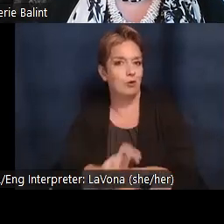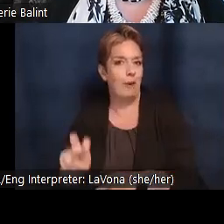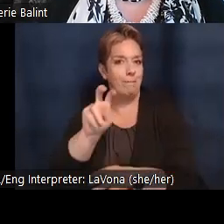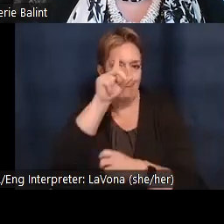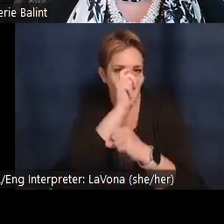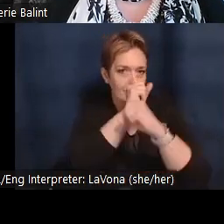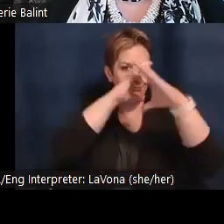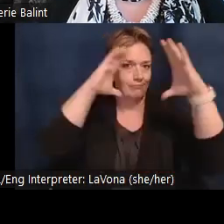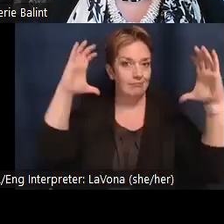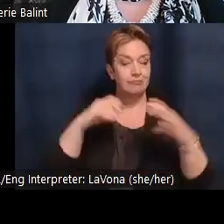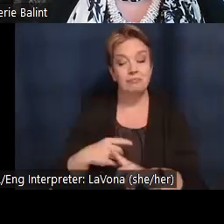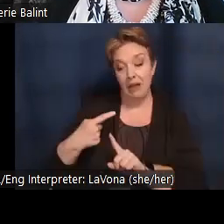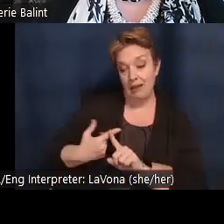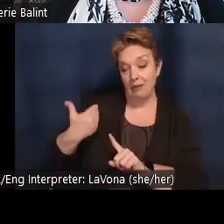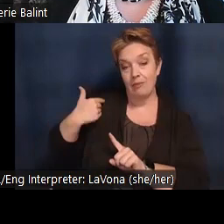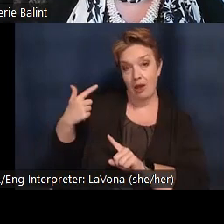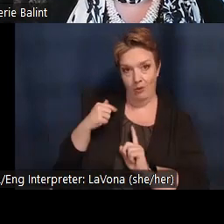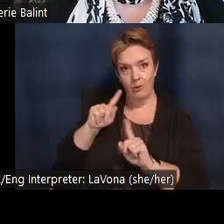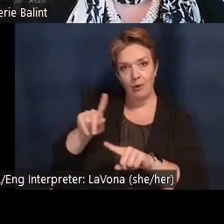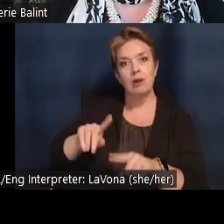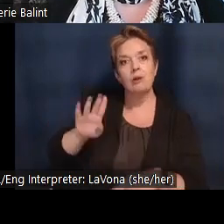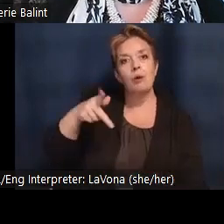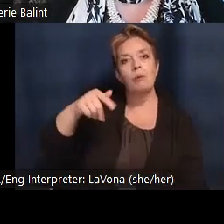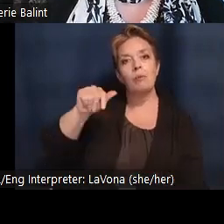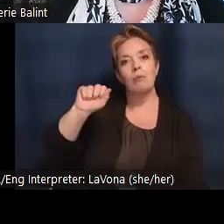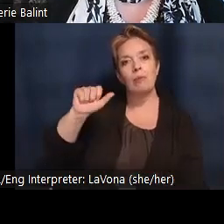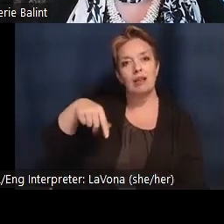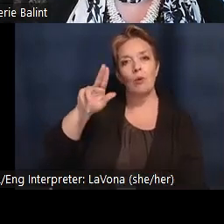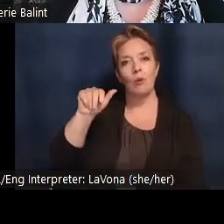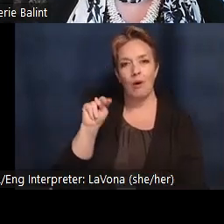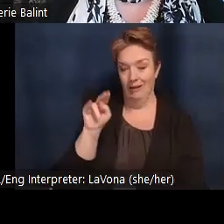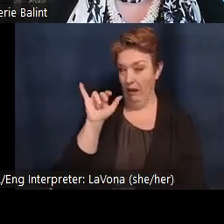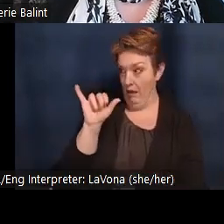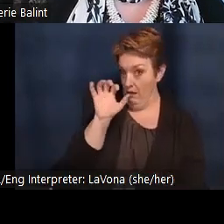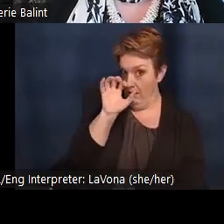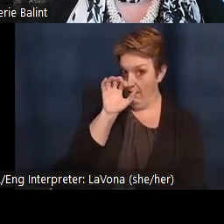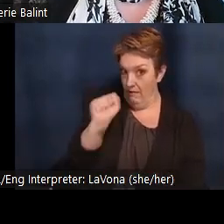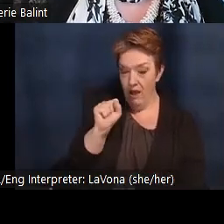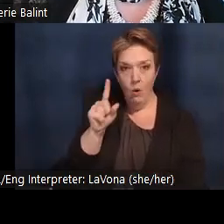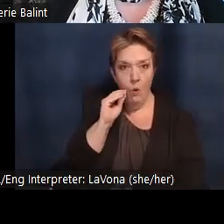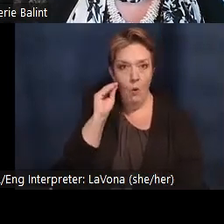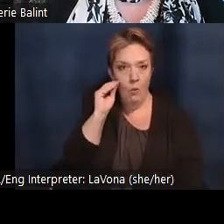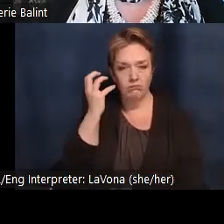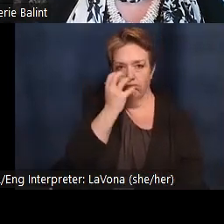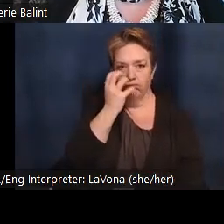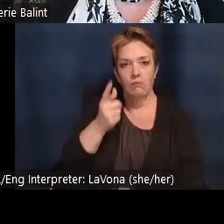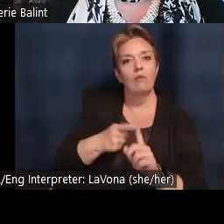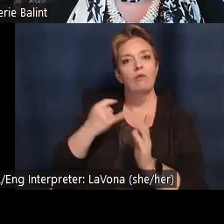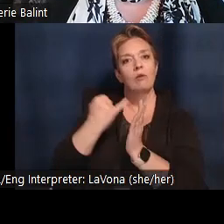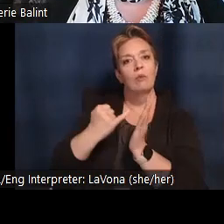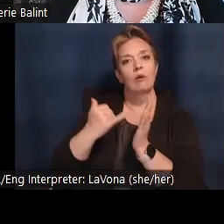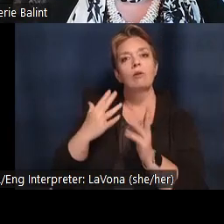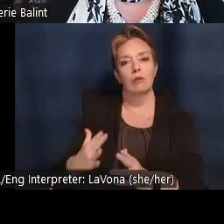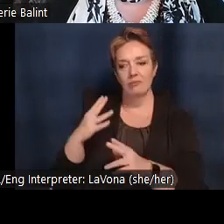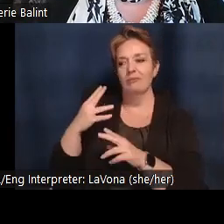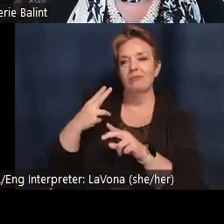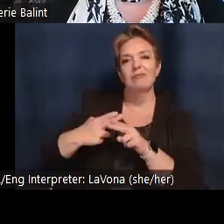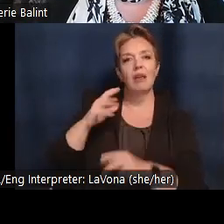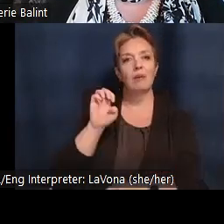Last month we visited Pasaquan, which is the fascinating art environment and home of artist Eddie Owens Martin in Buena Vista, Georgia.